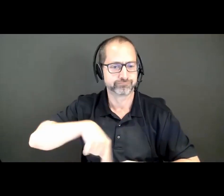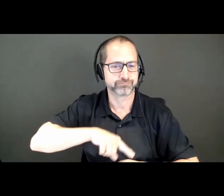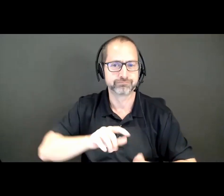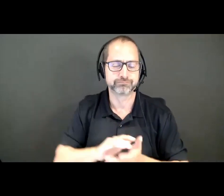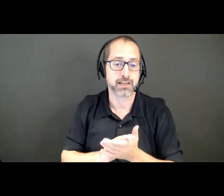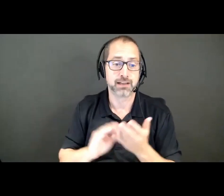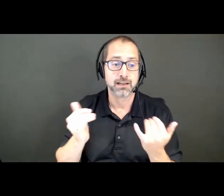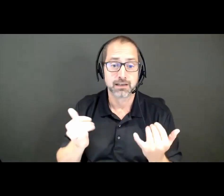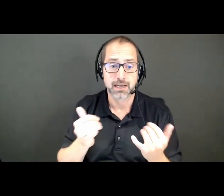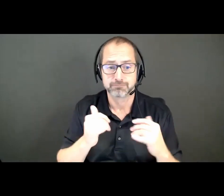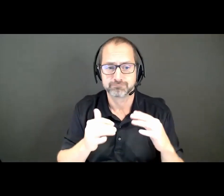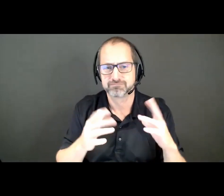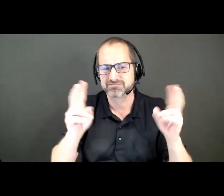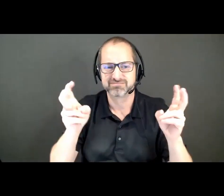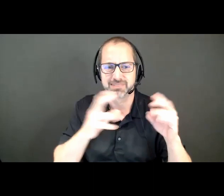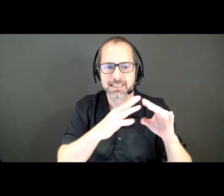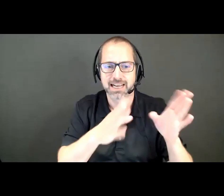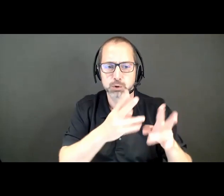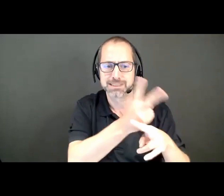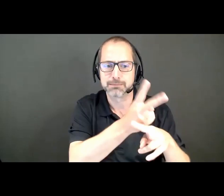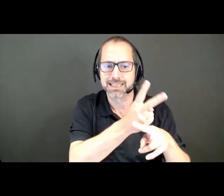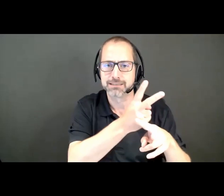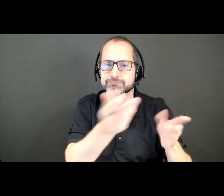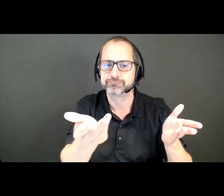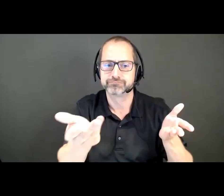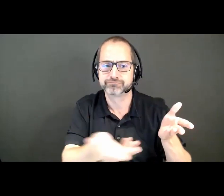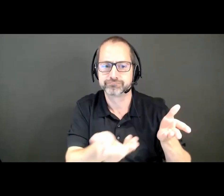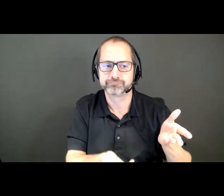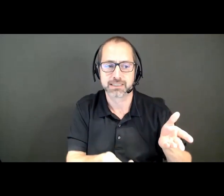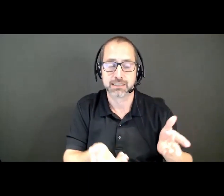housekeeping and some introductions. This event, “Advancing Disability Rights Around the World”,